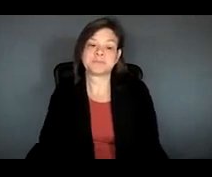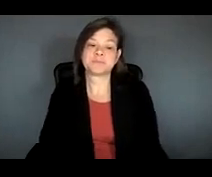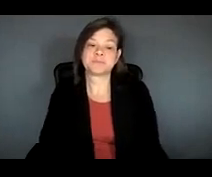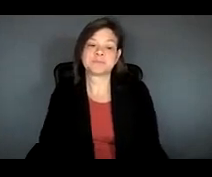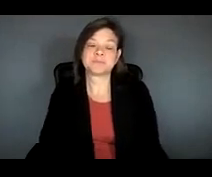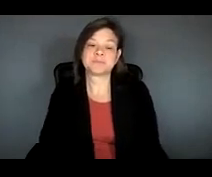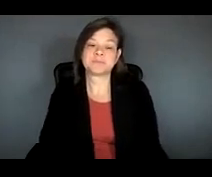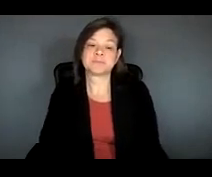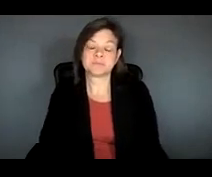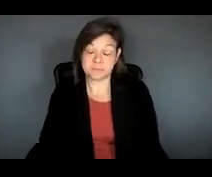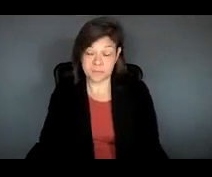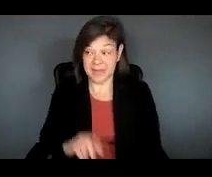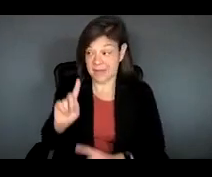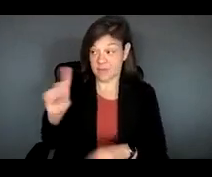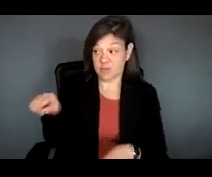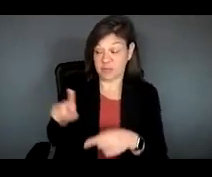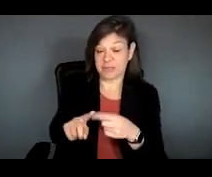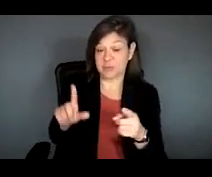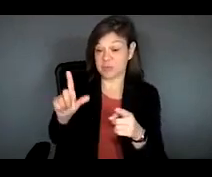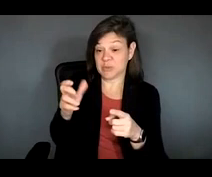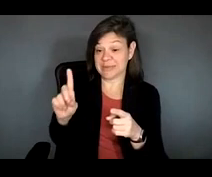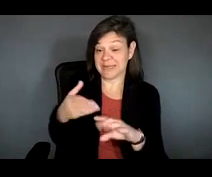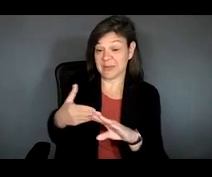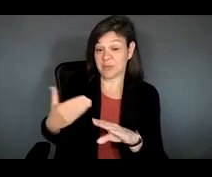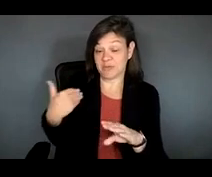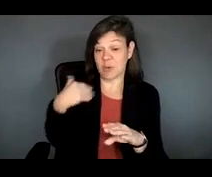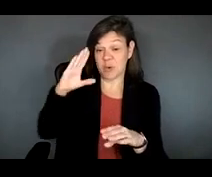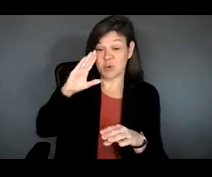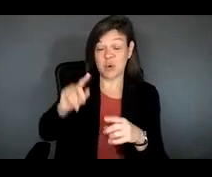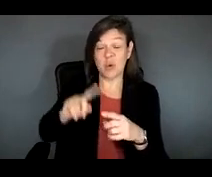If you've been to LEAD in the past you may remember roundtable sessions